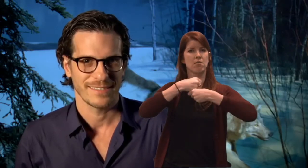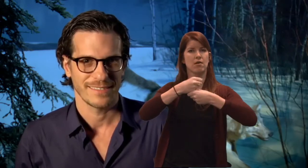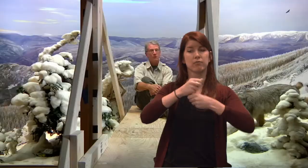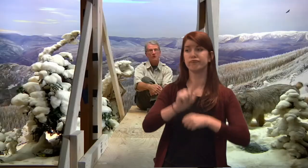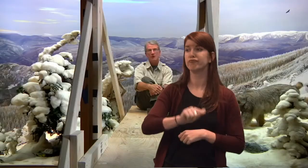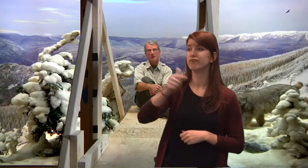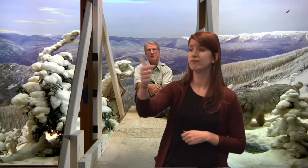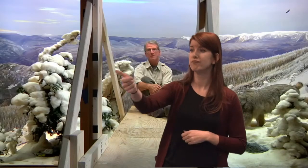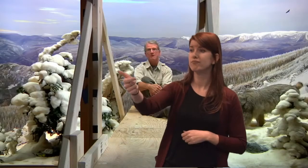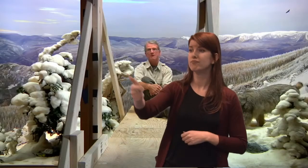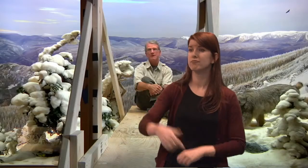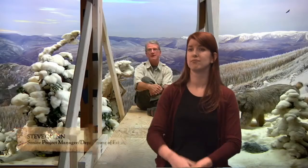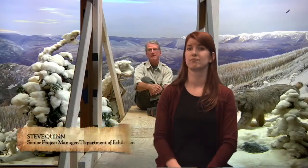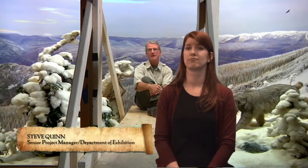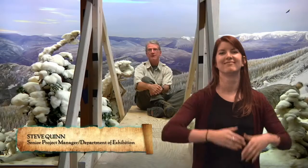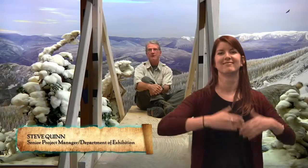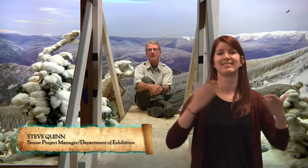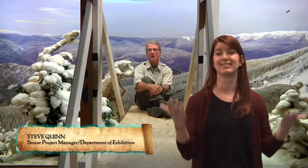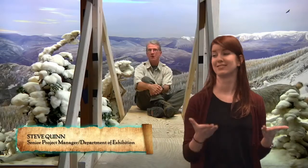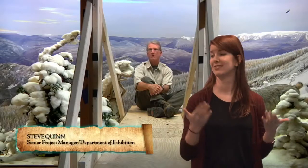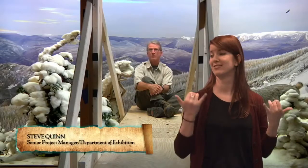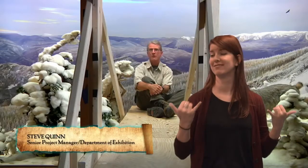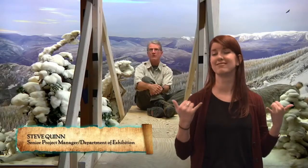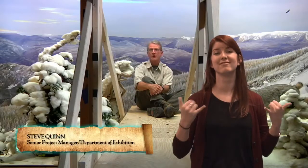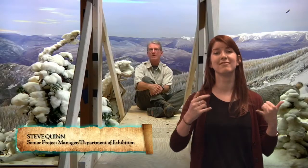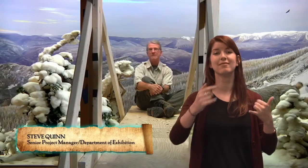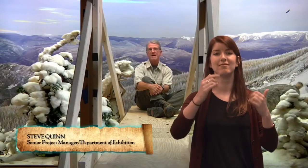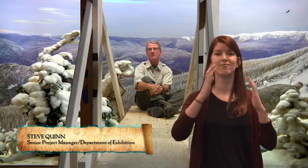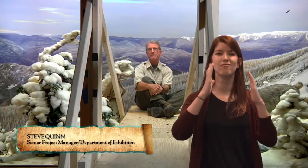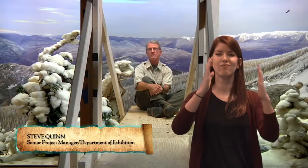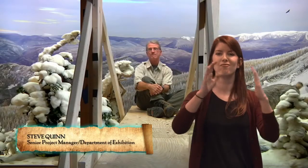We're here in the Hall of North American Mammals,